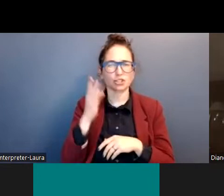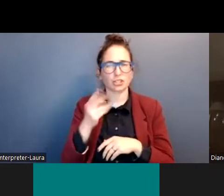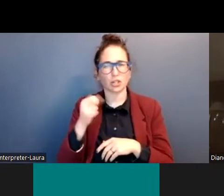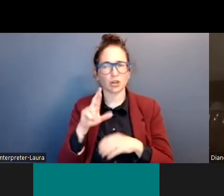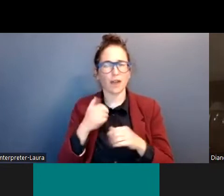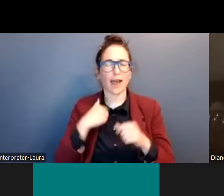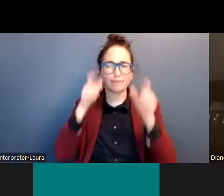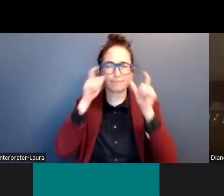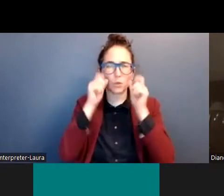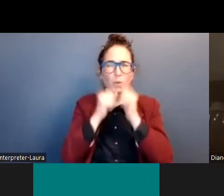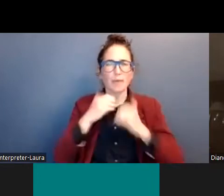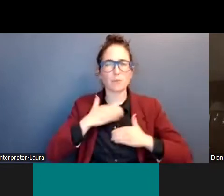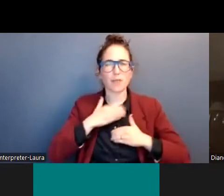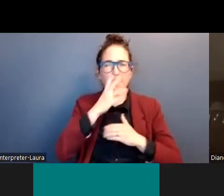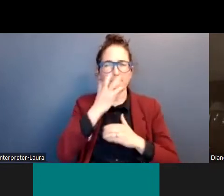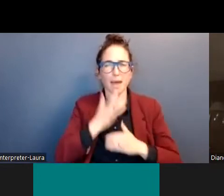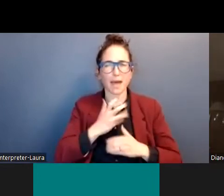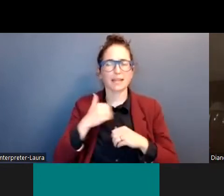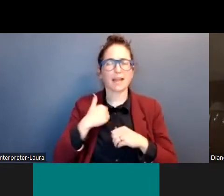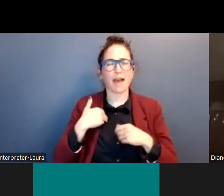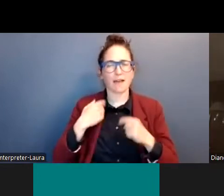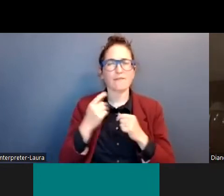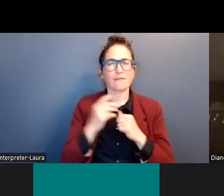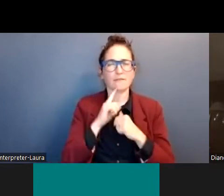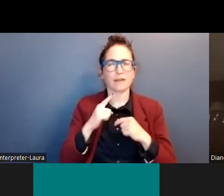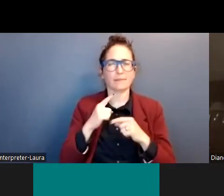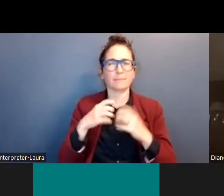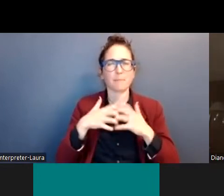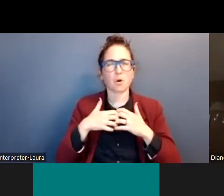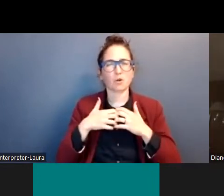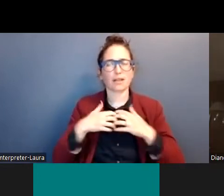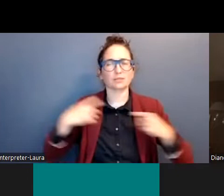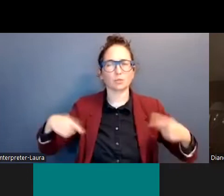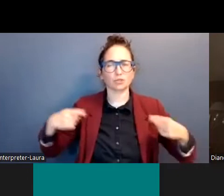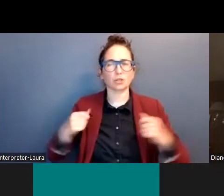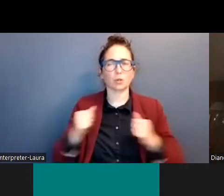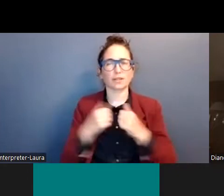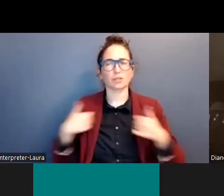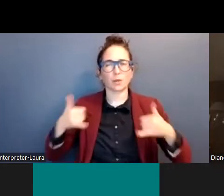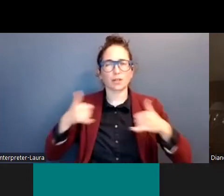wheelchair with a red print dresses and sweater in my den with white curtains behind me.